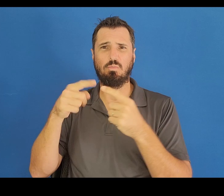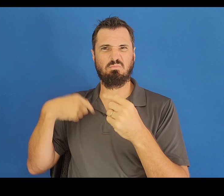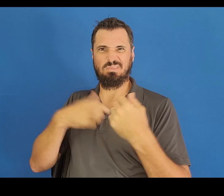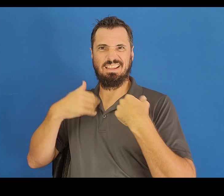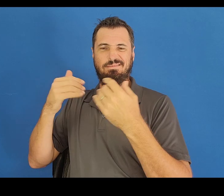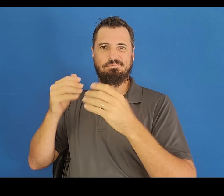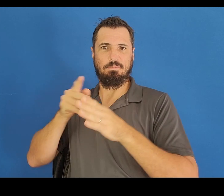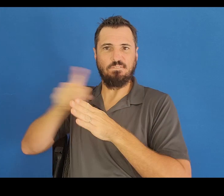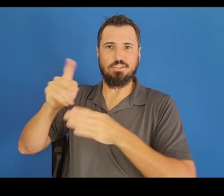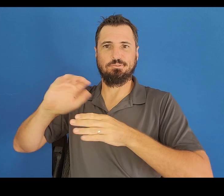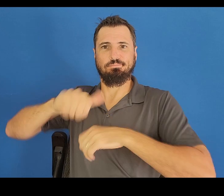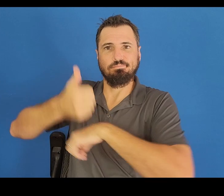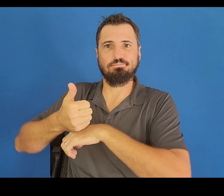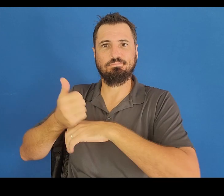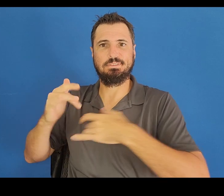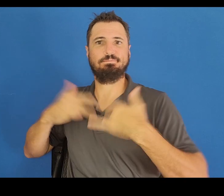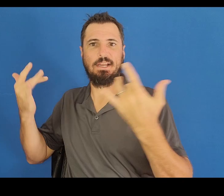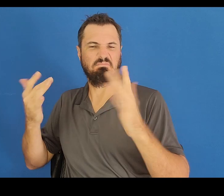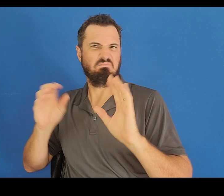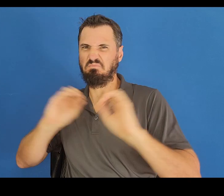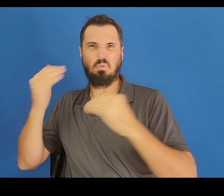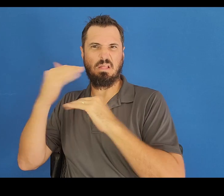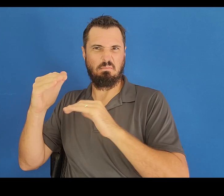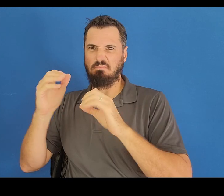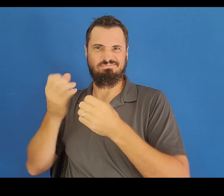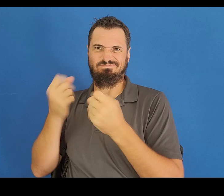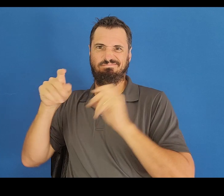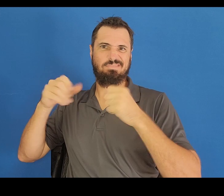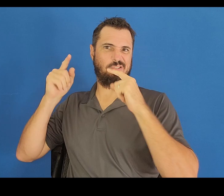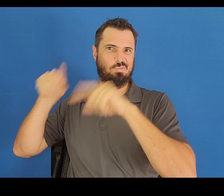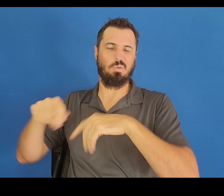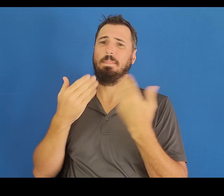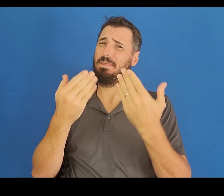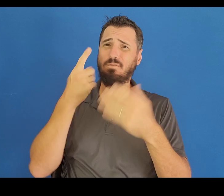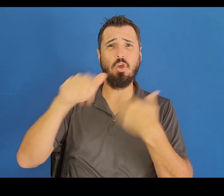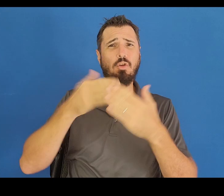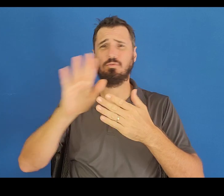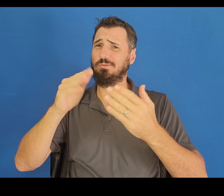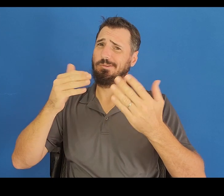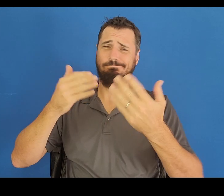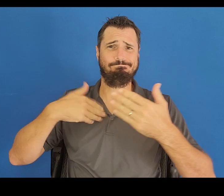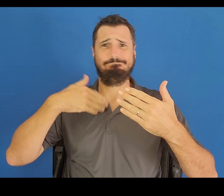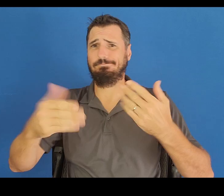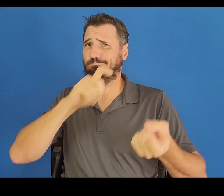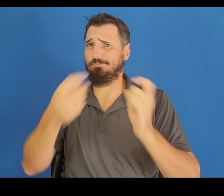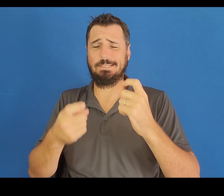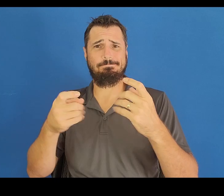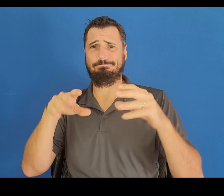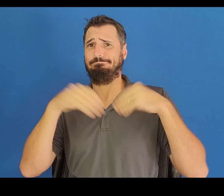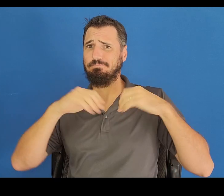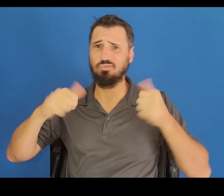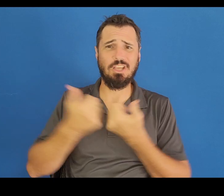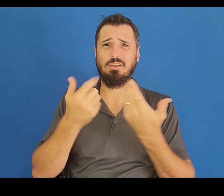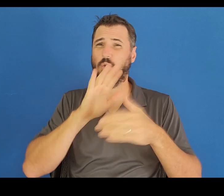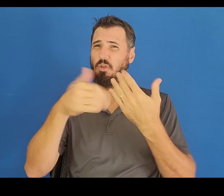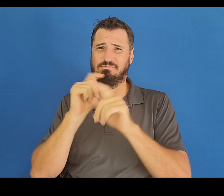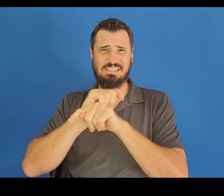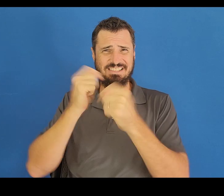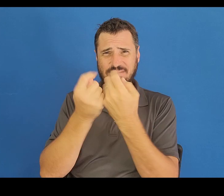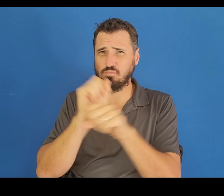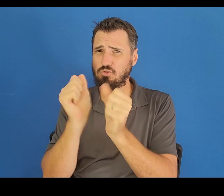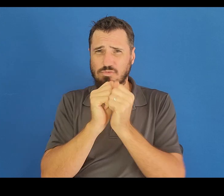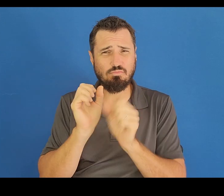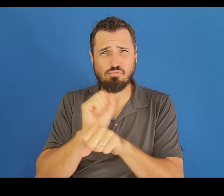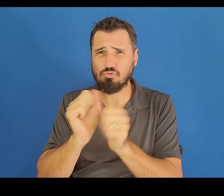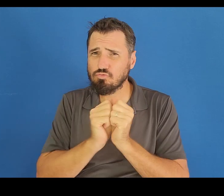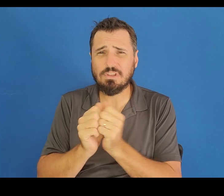We thank you all for your patience, your willingness to adapt at a moment’s notice, your innovative solutions, and your teamwork to overcome the most extraordinary and unprecedented